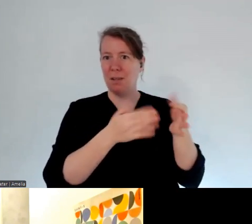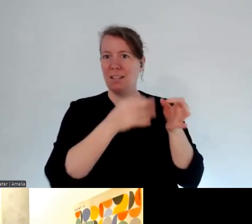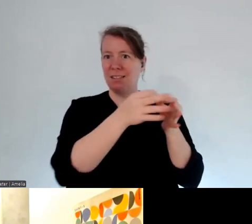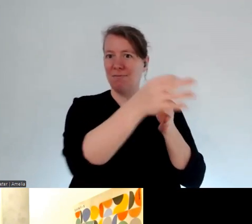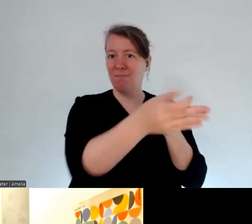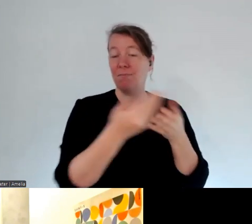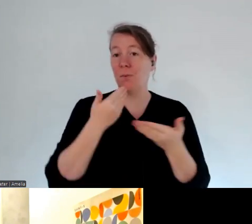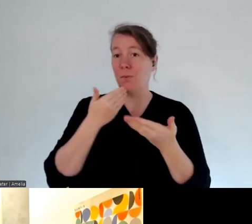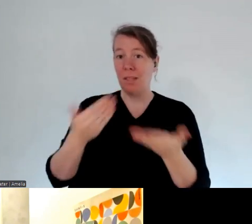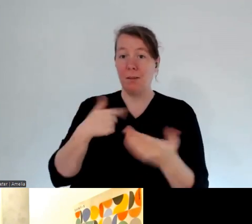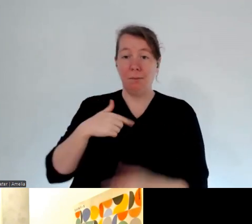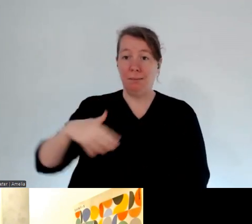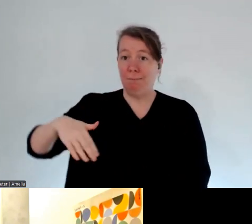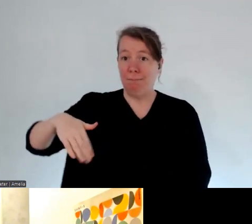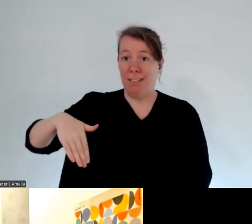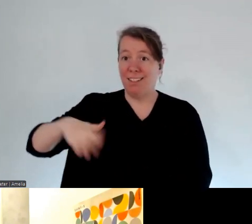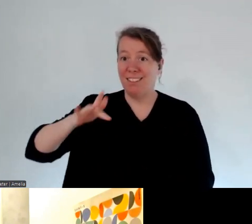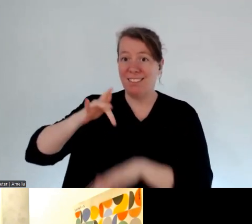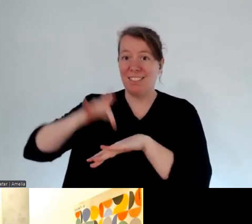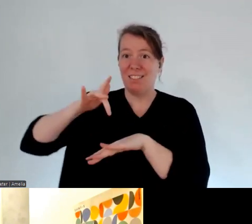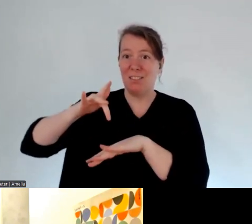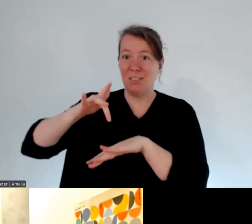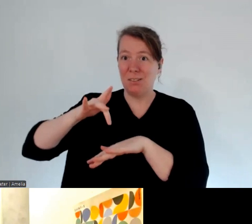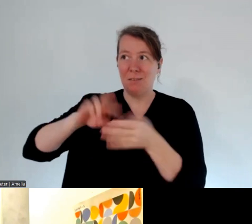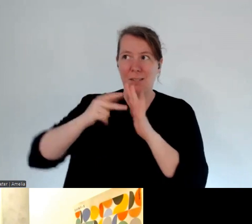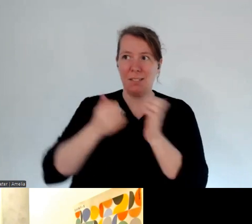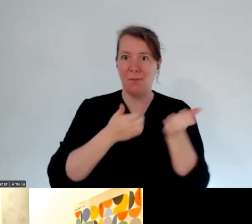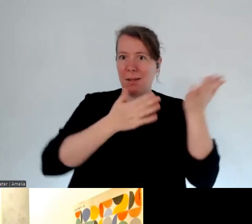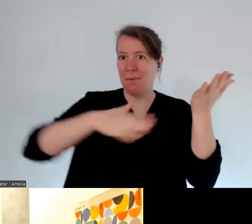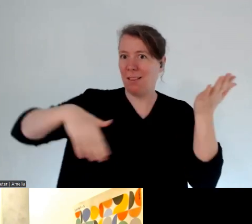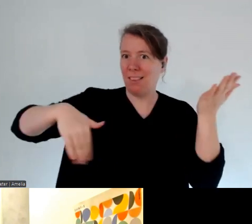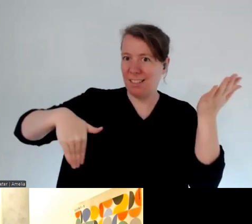I have not used that, and I have not recommended it to people. But that sounds like exactly the kind of thing